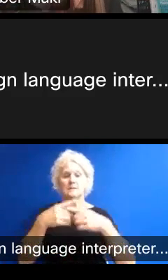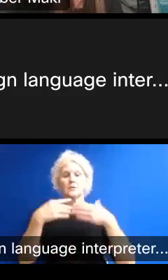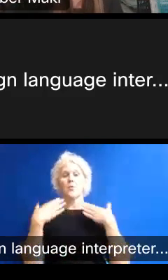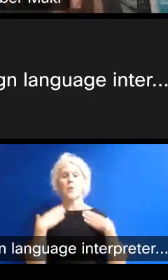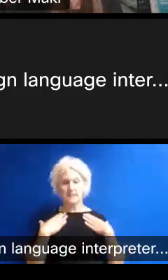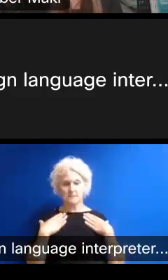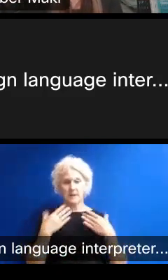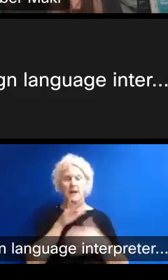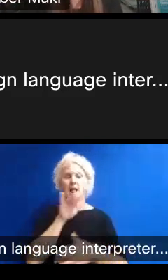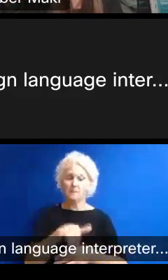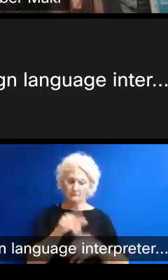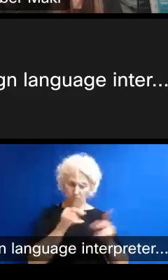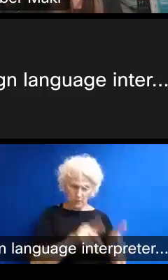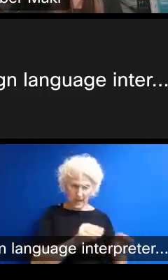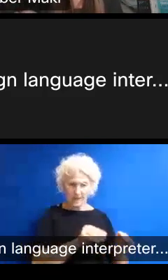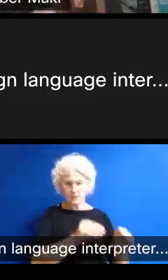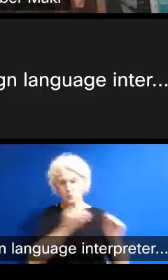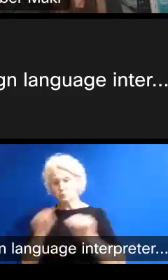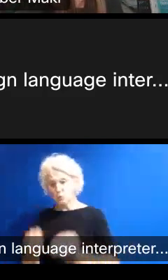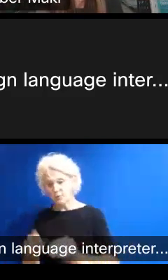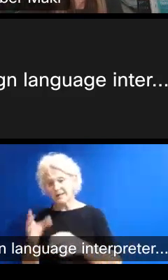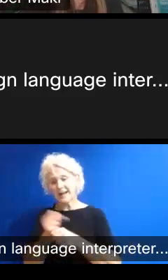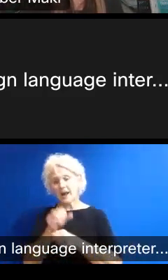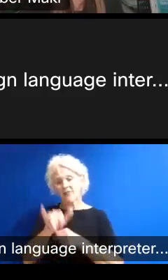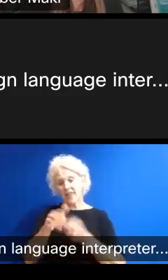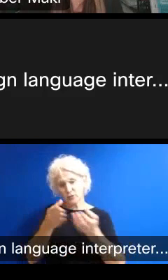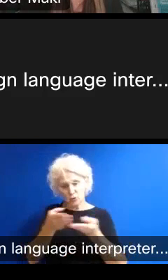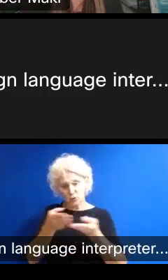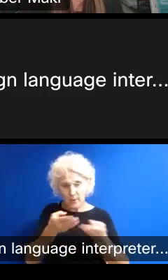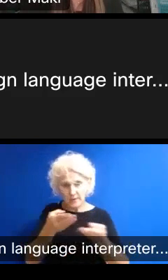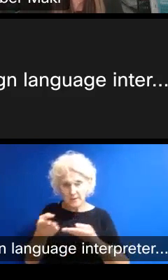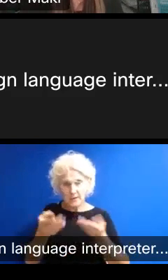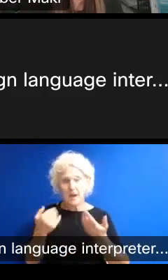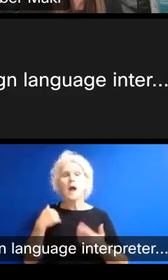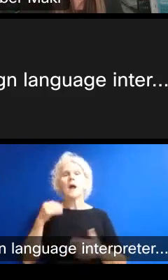this out of home crisis respite service and that does have to be delivered in a licensed setting,